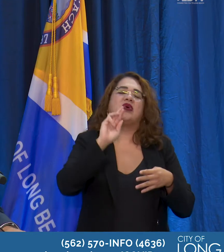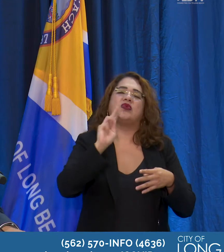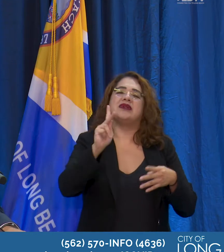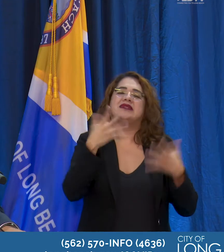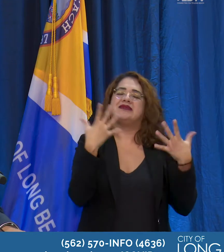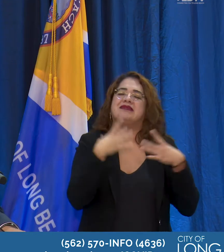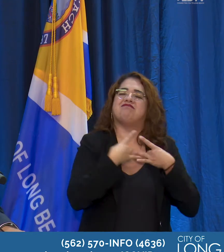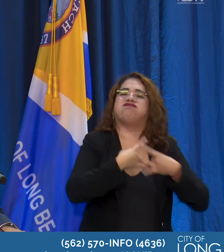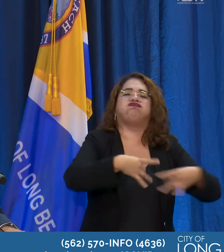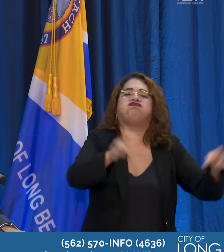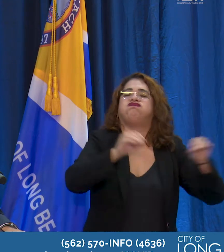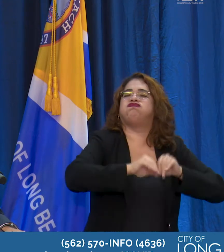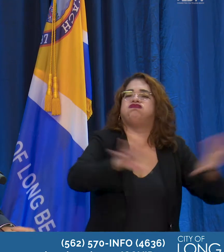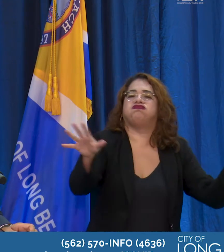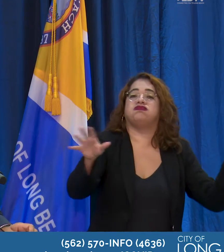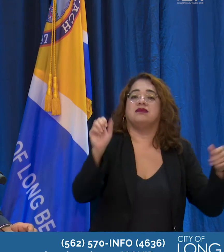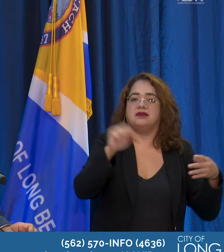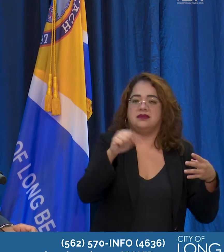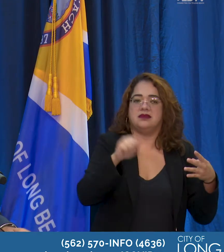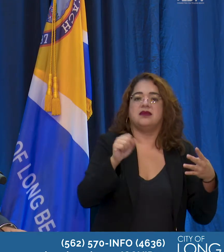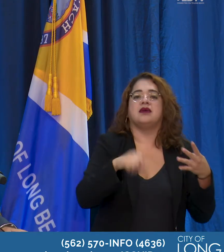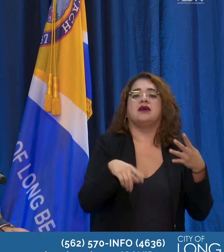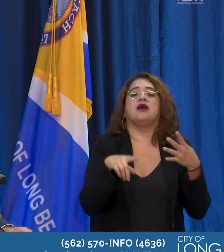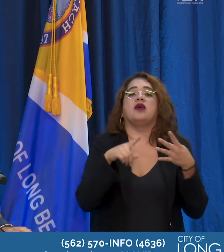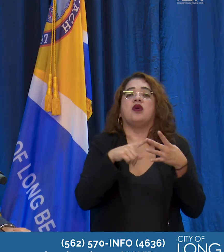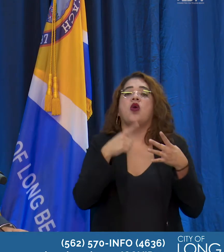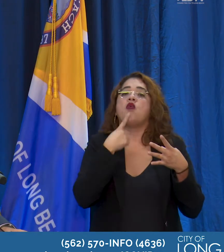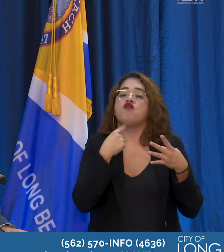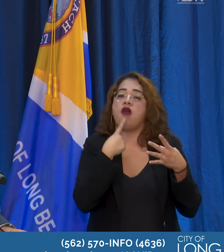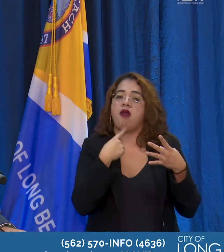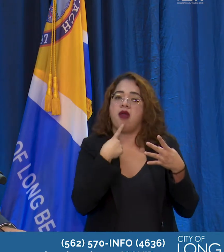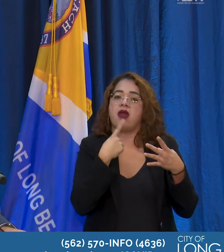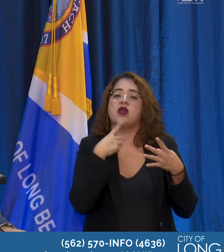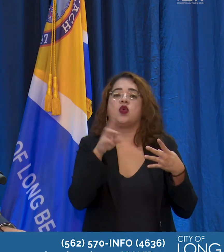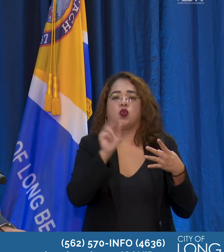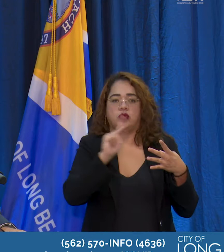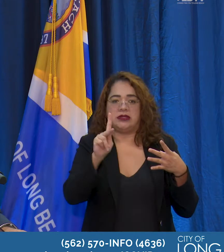it and goes down from there. And so the positivity rate, we are doing well.